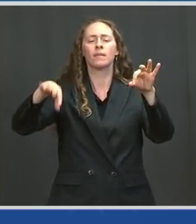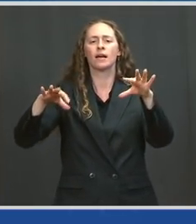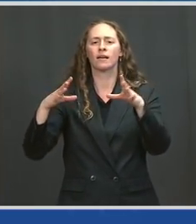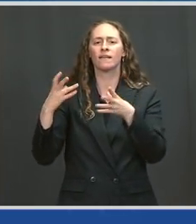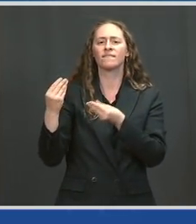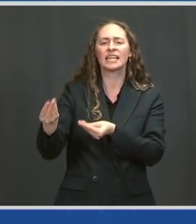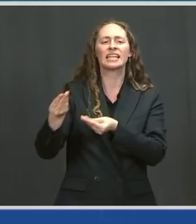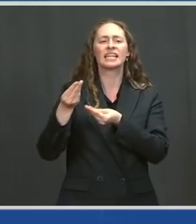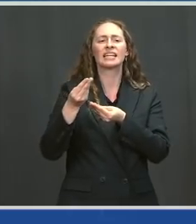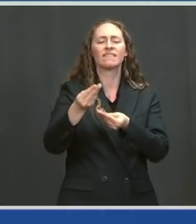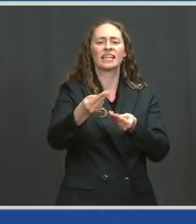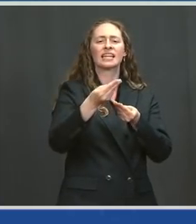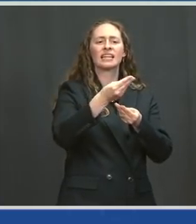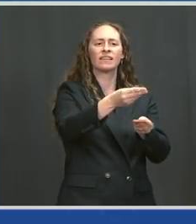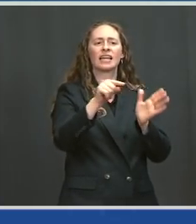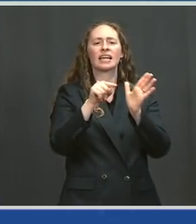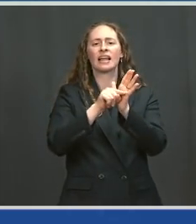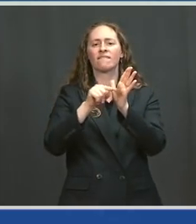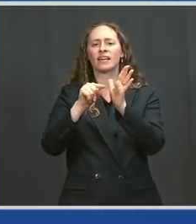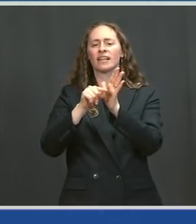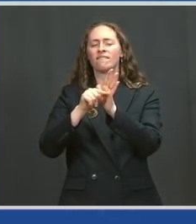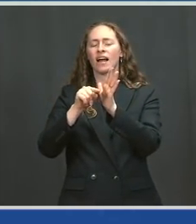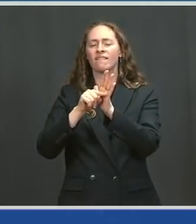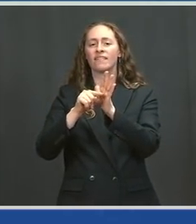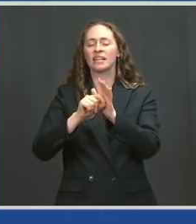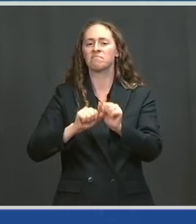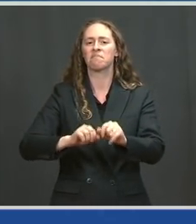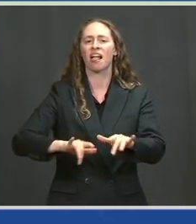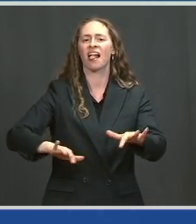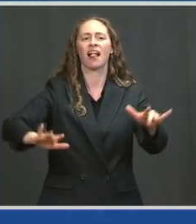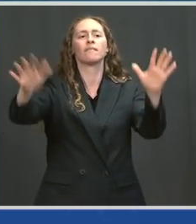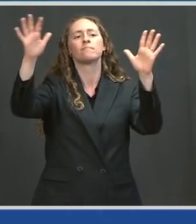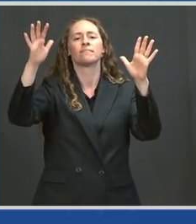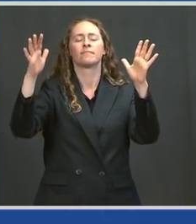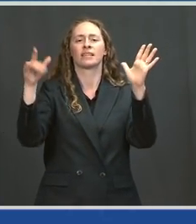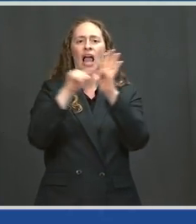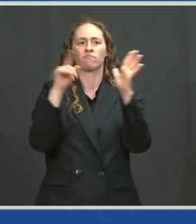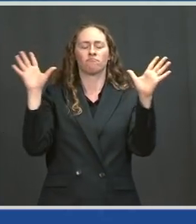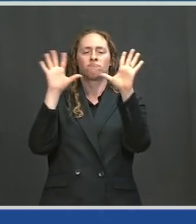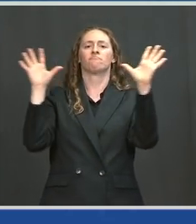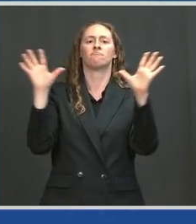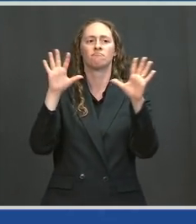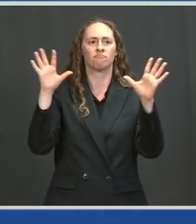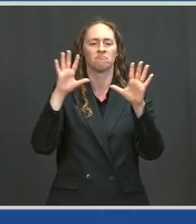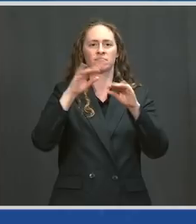it comes out of there from under the rock like it was happening again, as if it never went away.